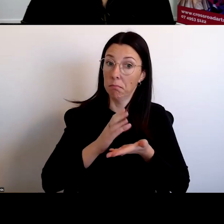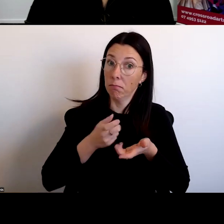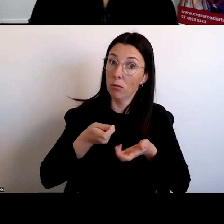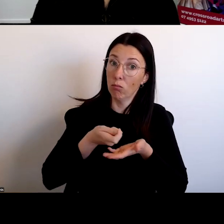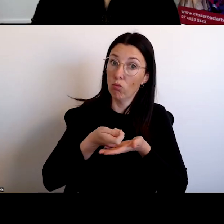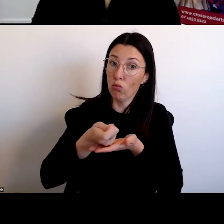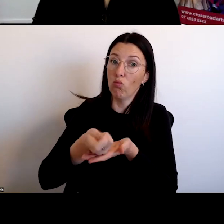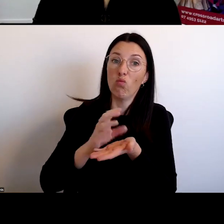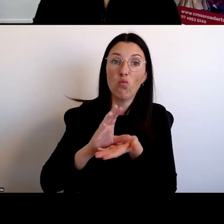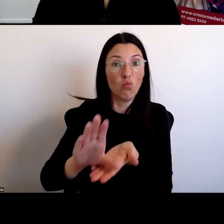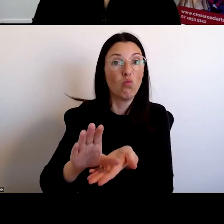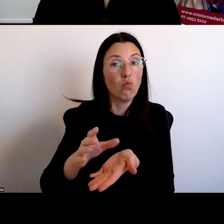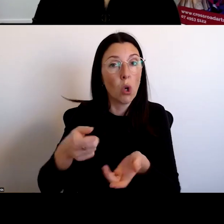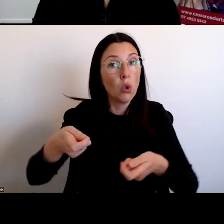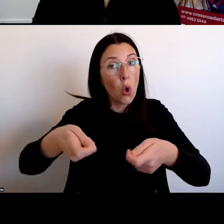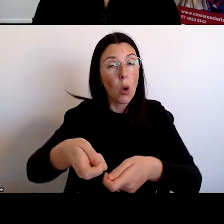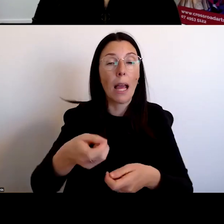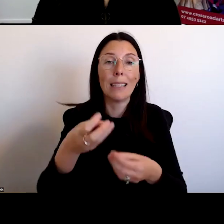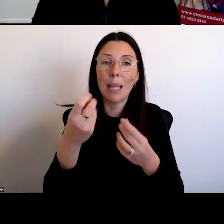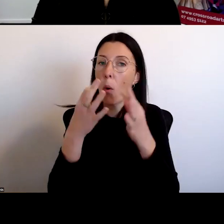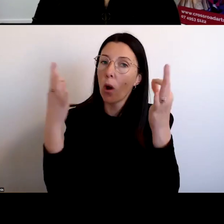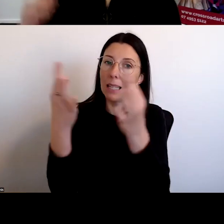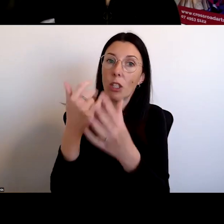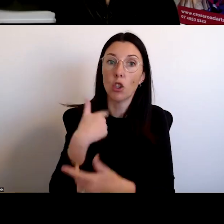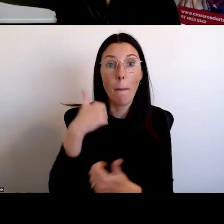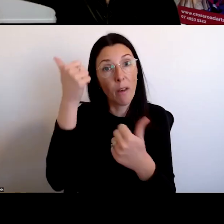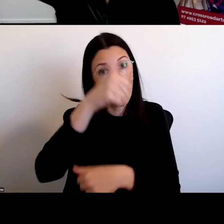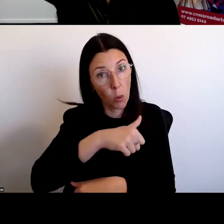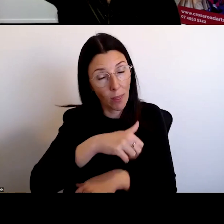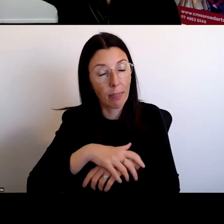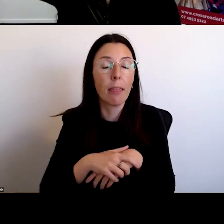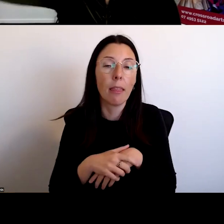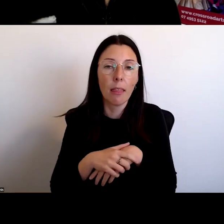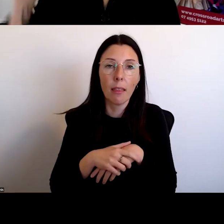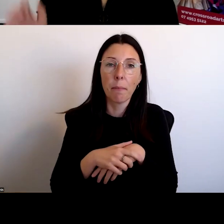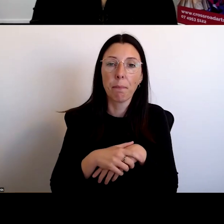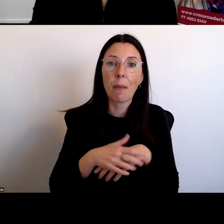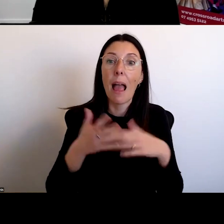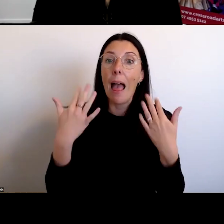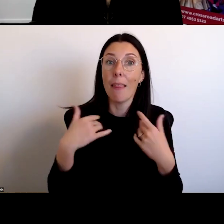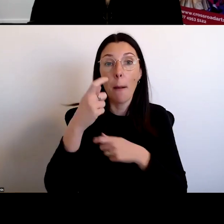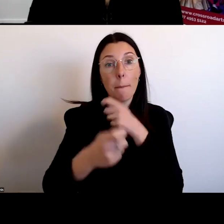that I am familiar with and have alignment with. Gaining that familiarity with the Plus1 model,